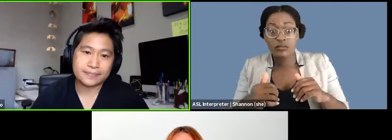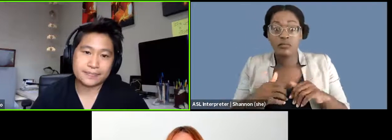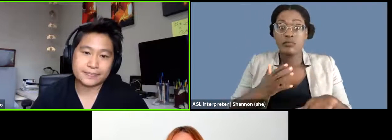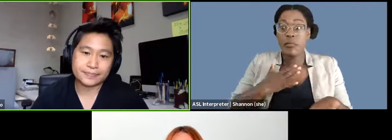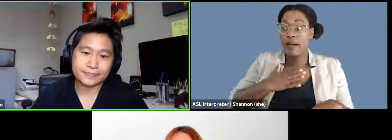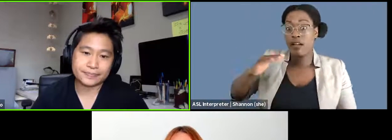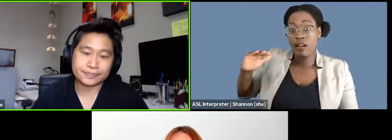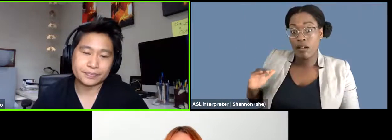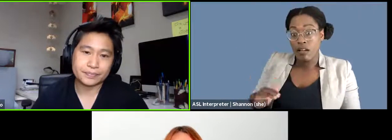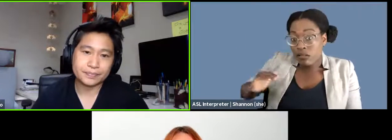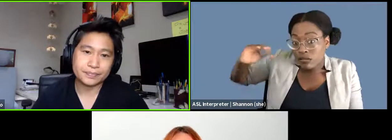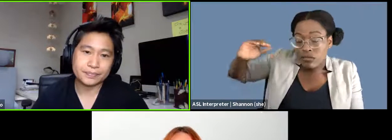I am sorry.